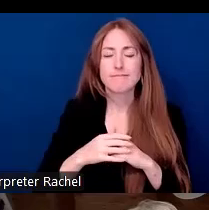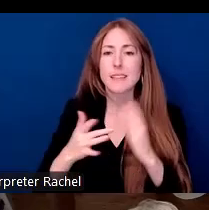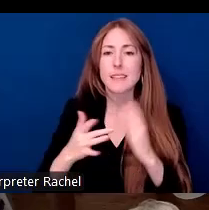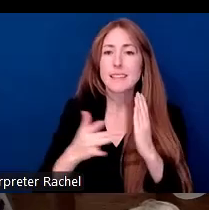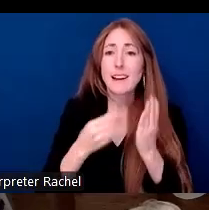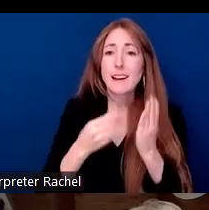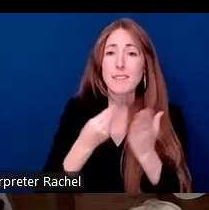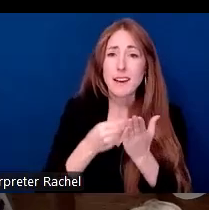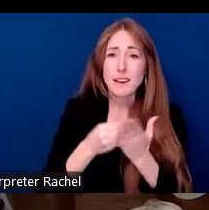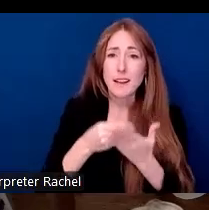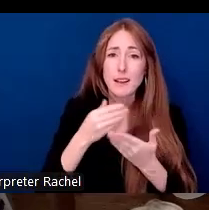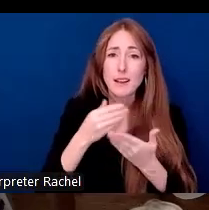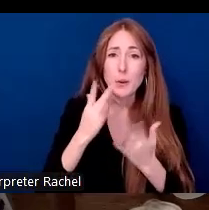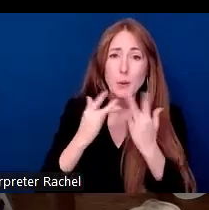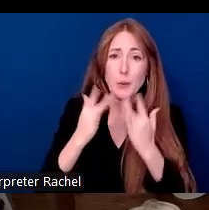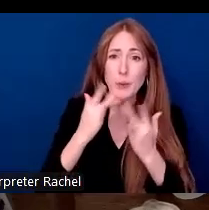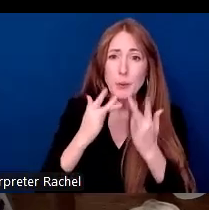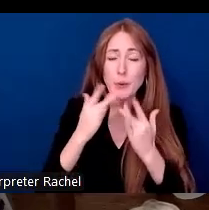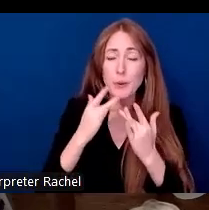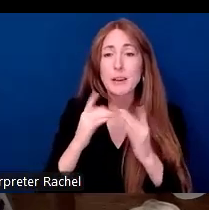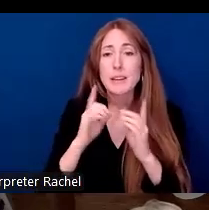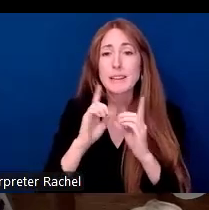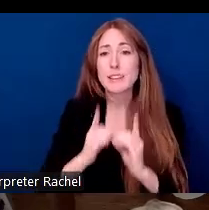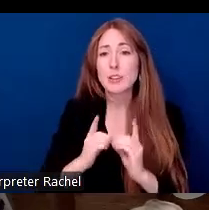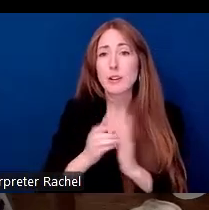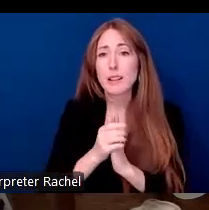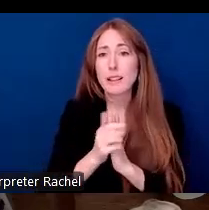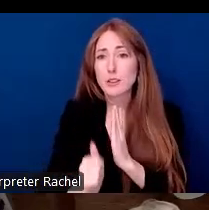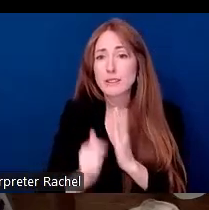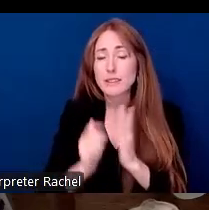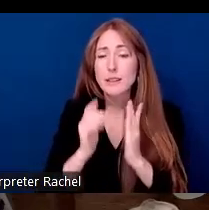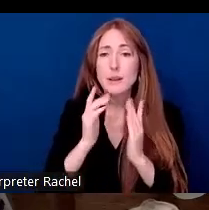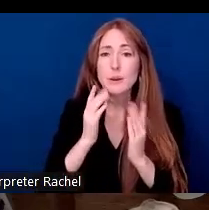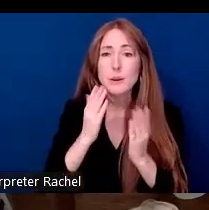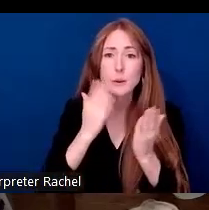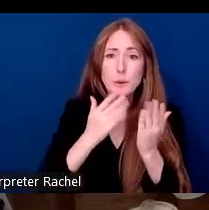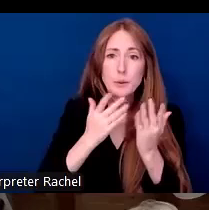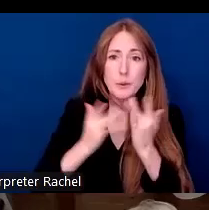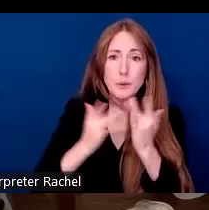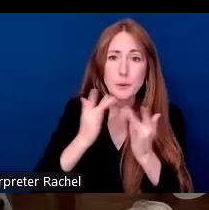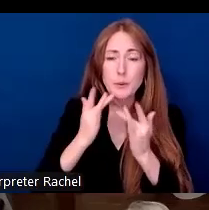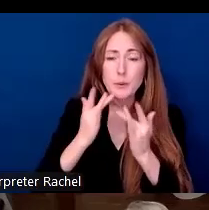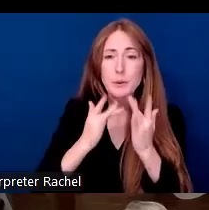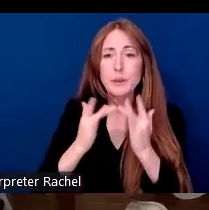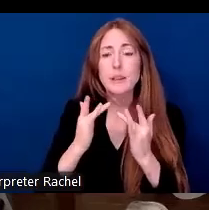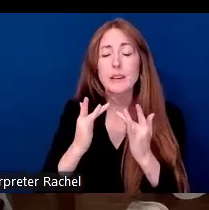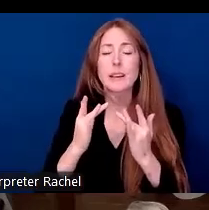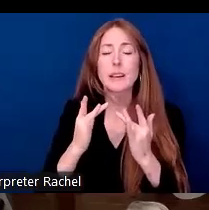and attitudes towards using technology within organizations hindered what choices some parents